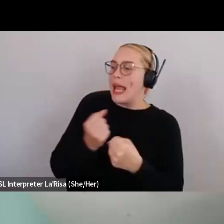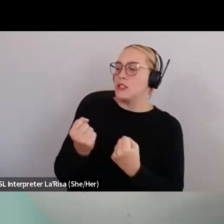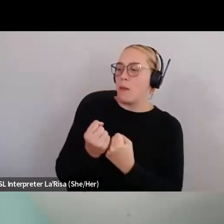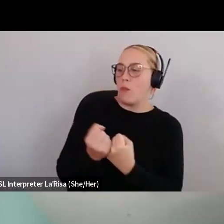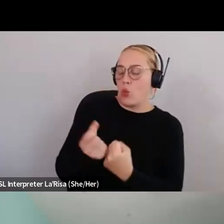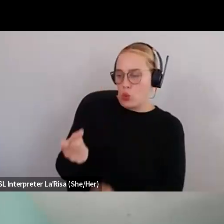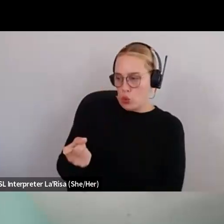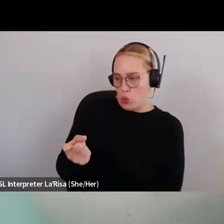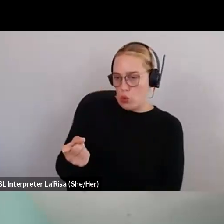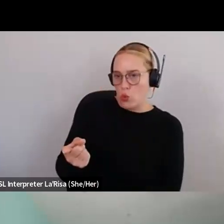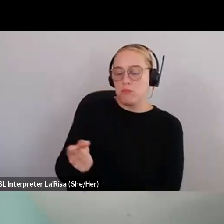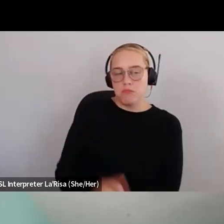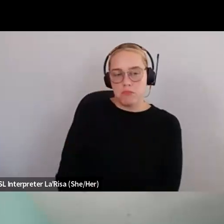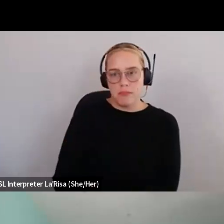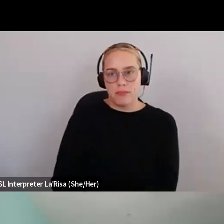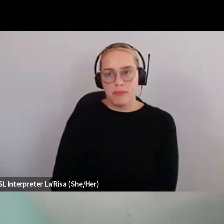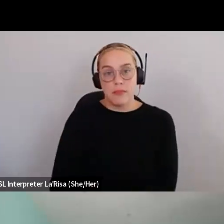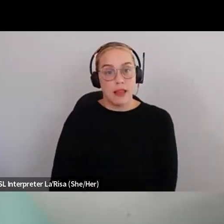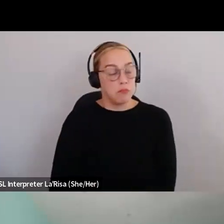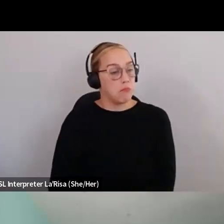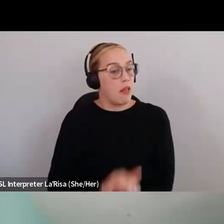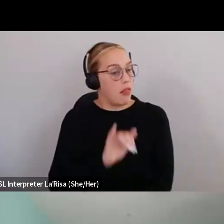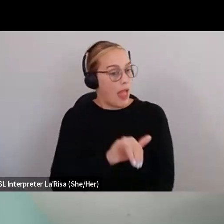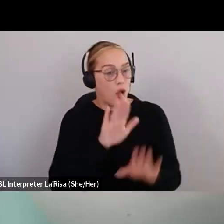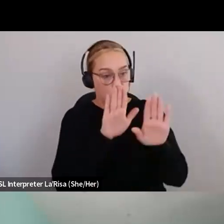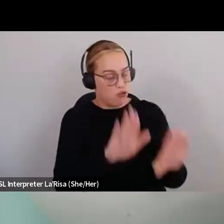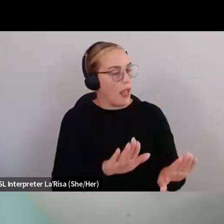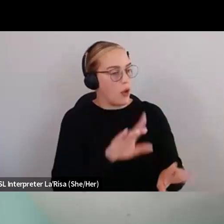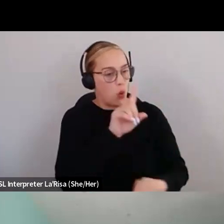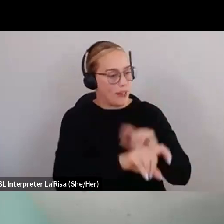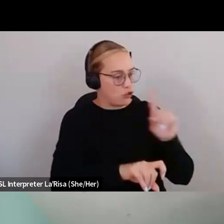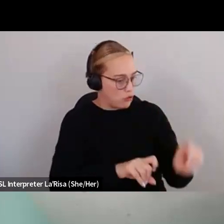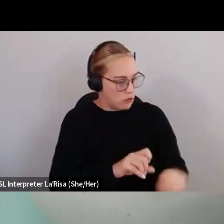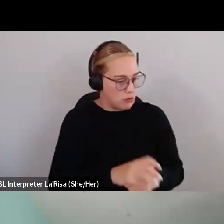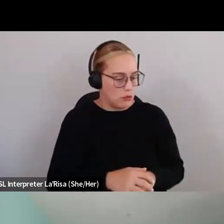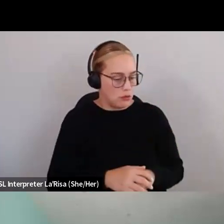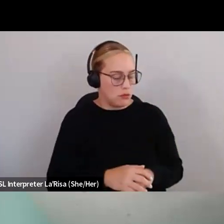accommodate that. I would ask them how can we support you?